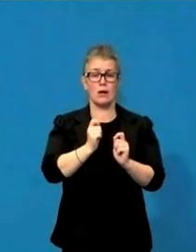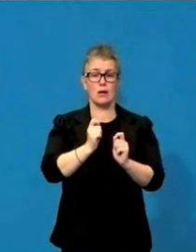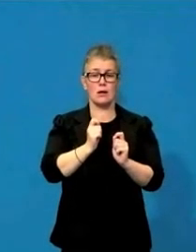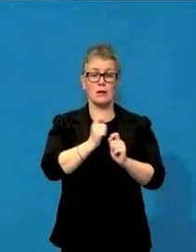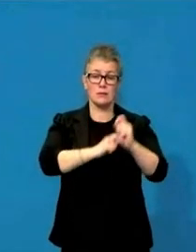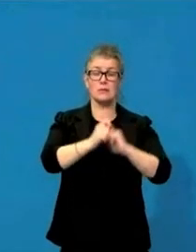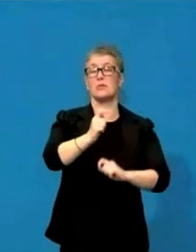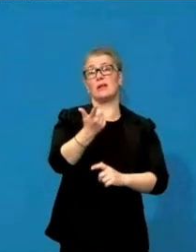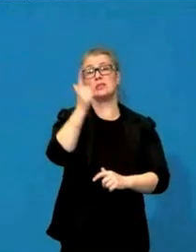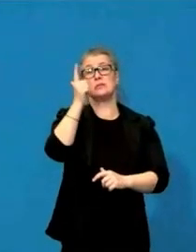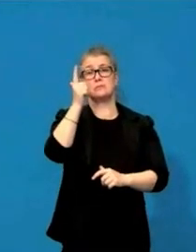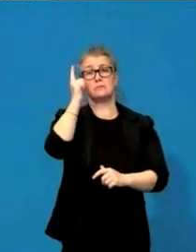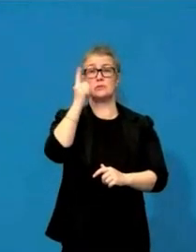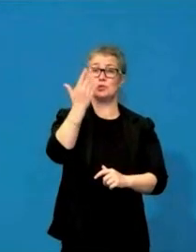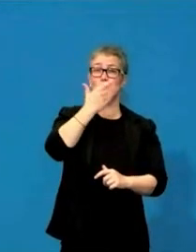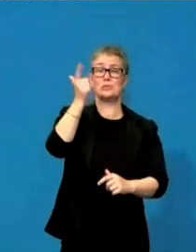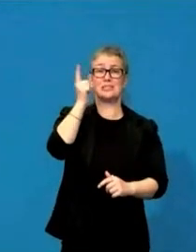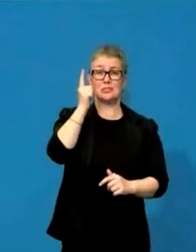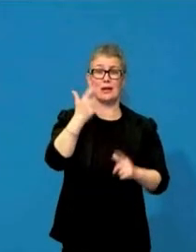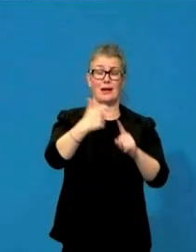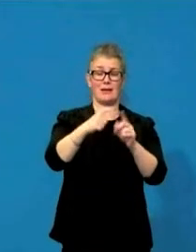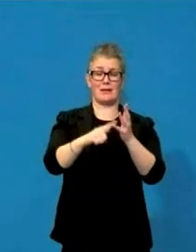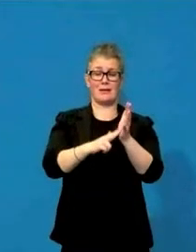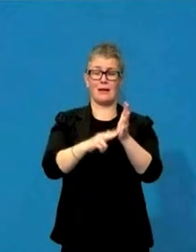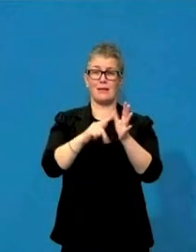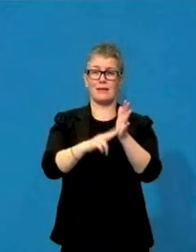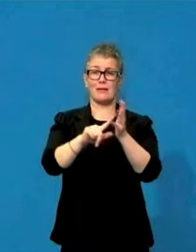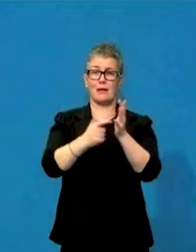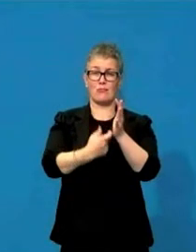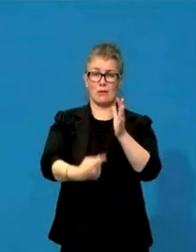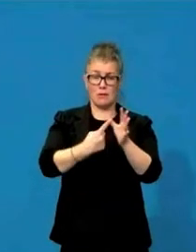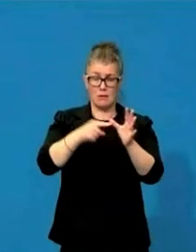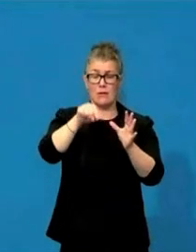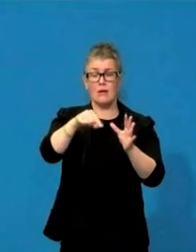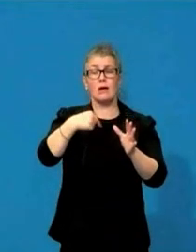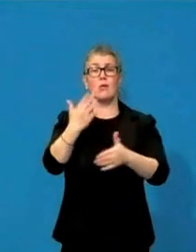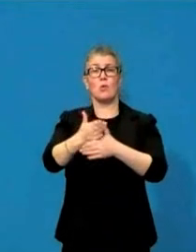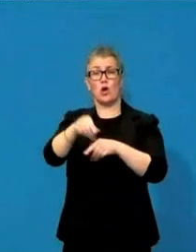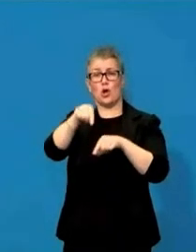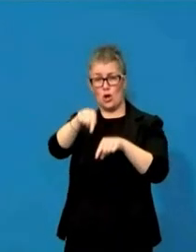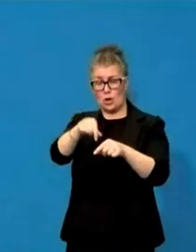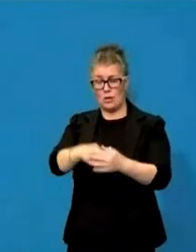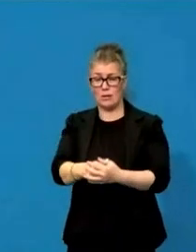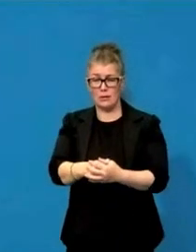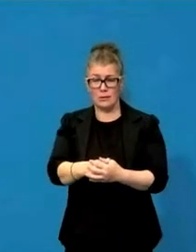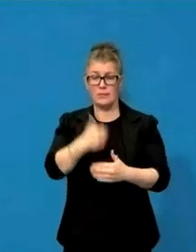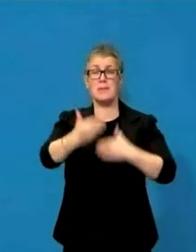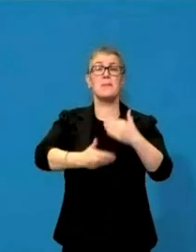years and I ended up in Kununurra, and then from there I got involved in the sport and rec industry, and that's where I first bumped into Marmingee.